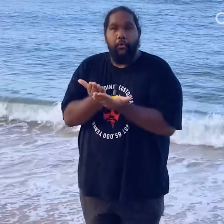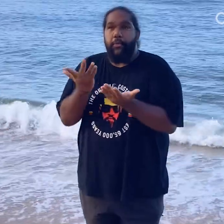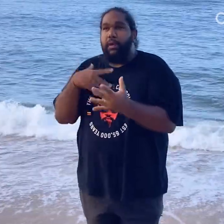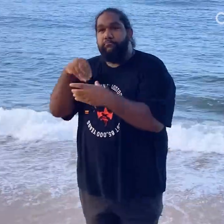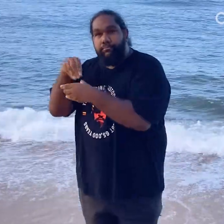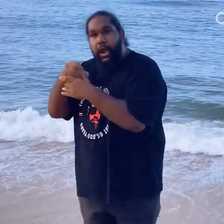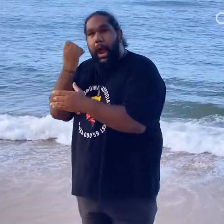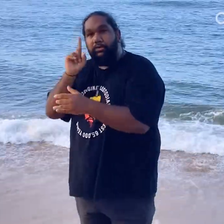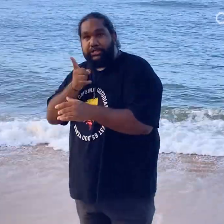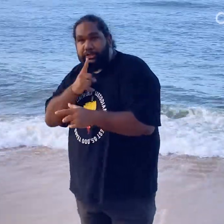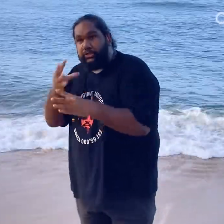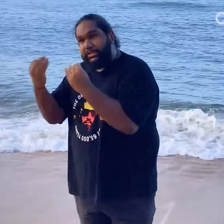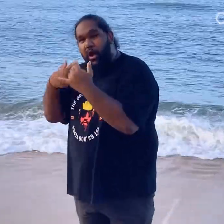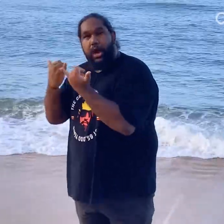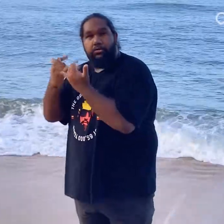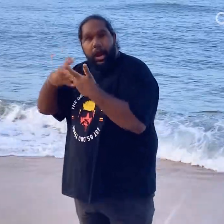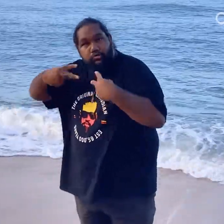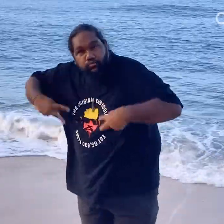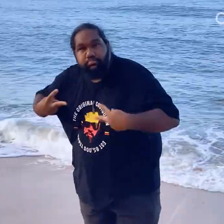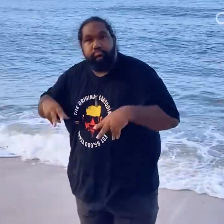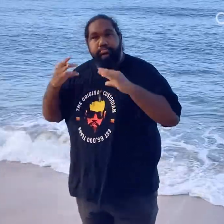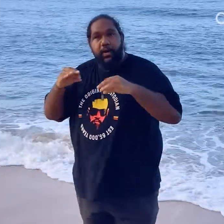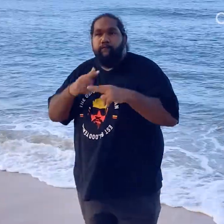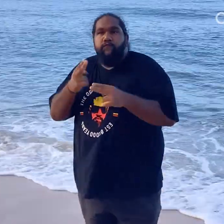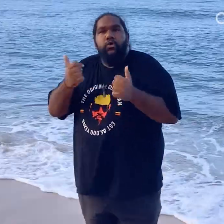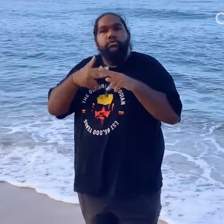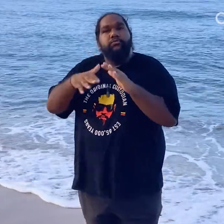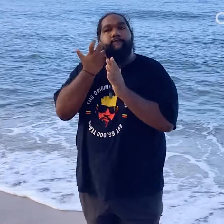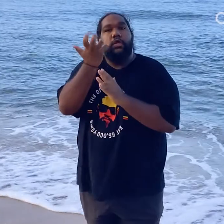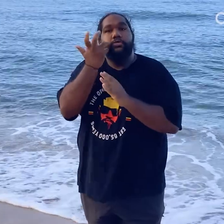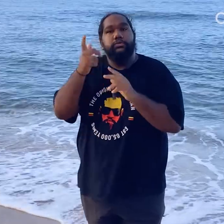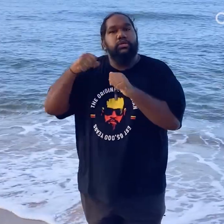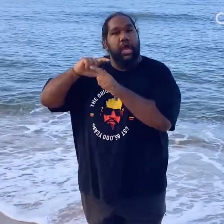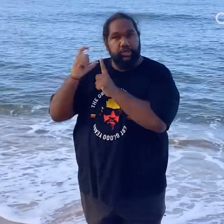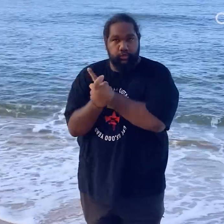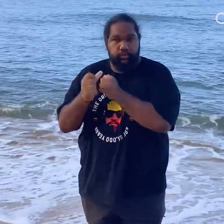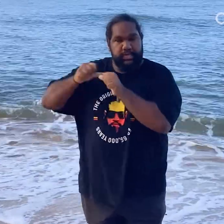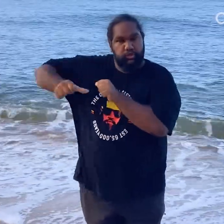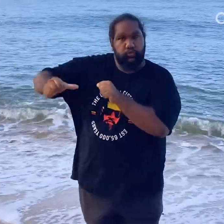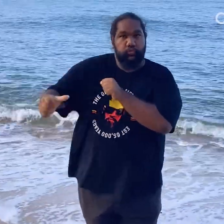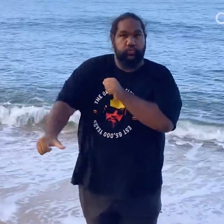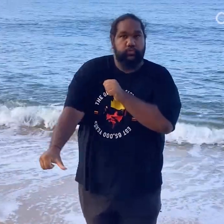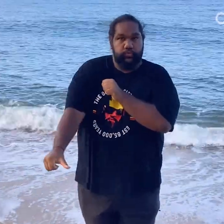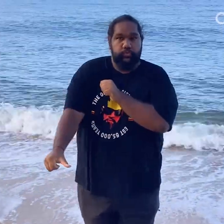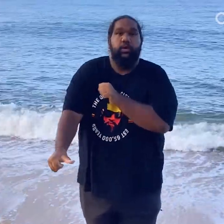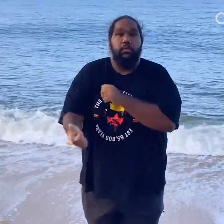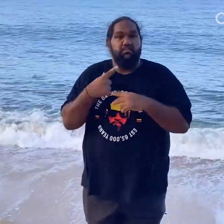and that is where I learned about my culture and dance, and continue our tradition.